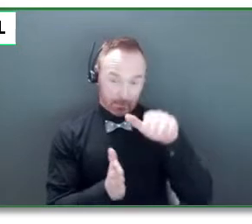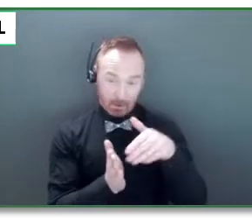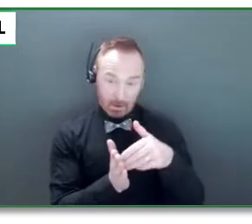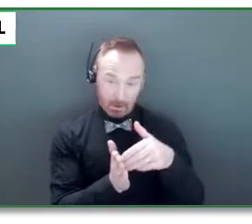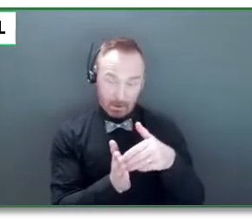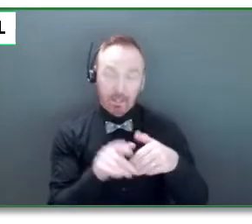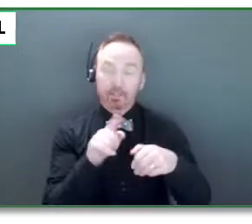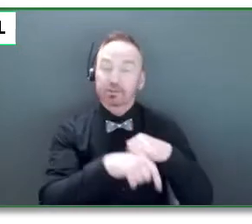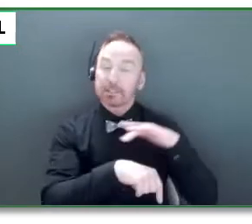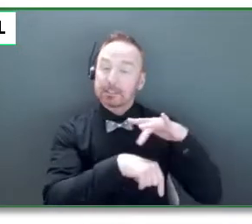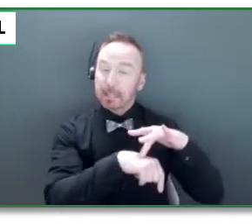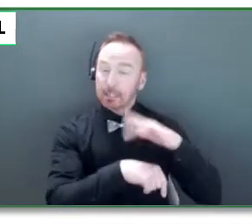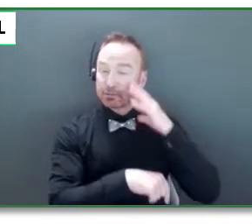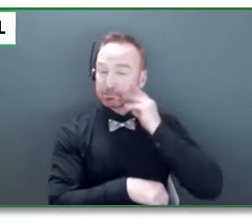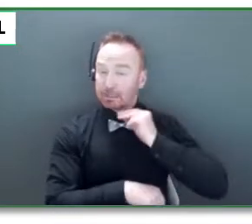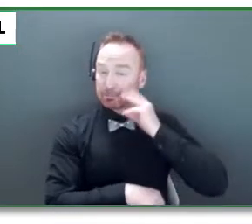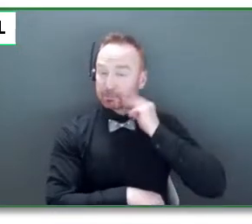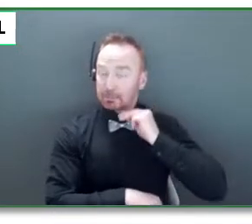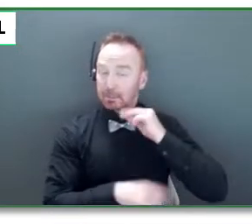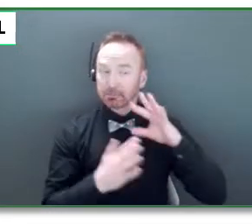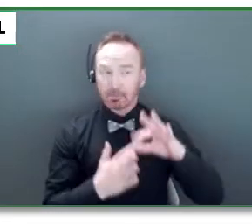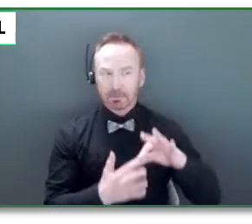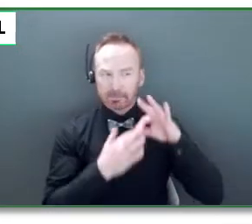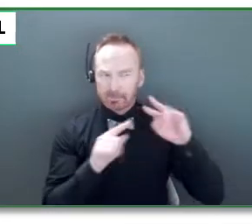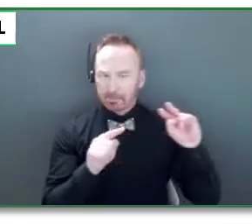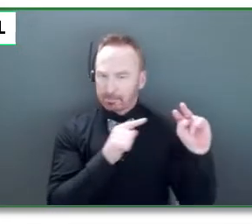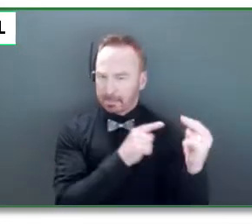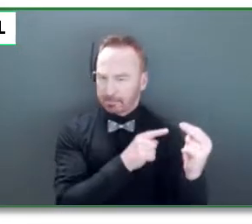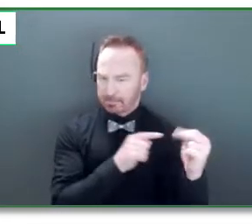on the barriers faced by tourists with disabilities and on solutions to be